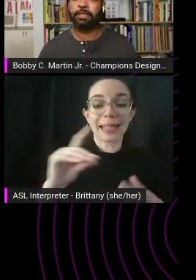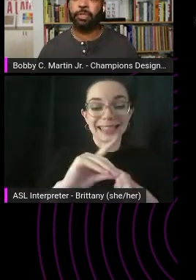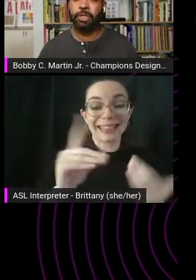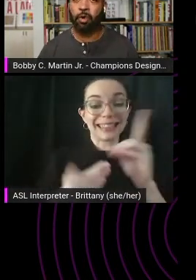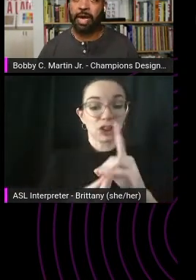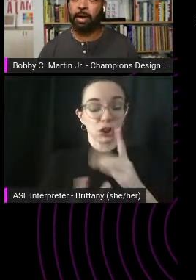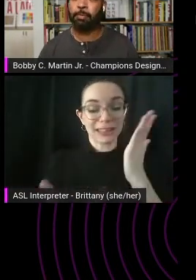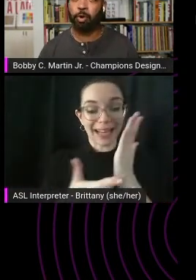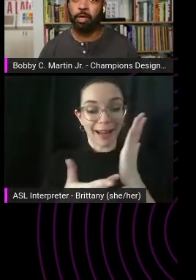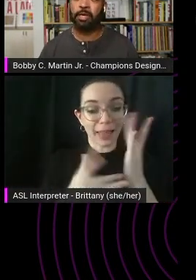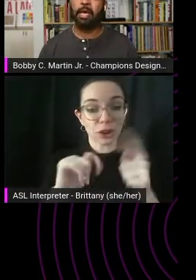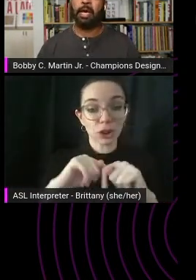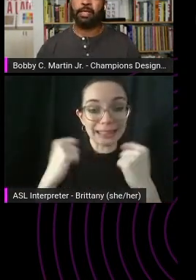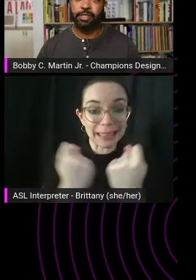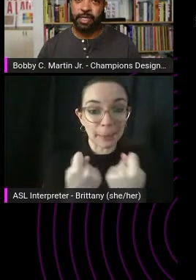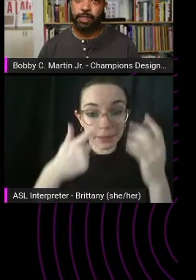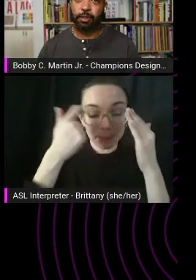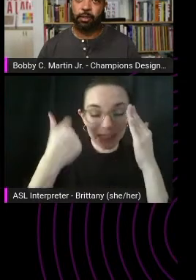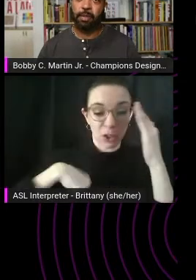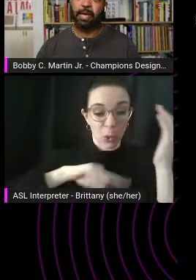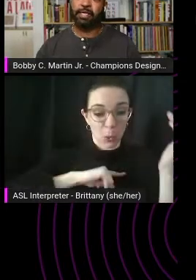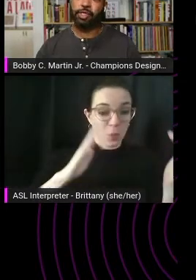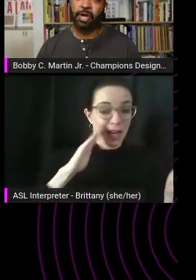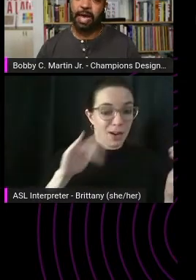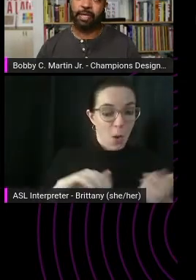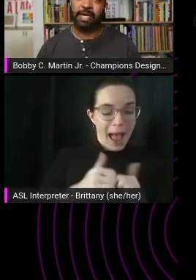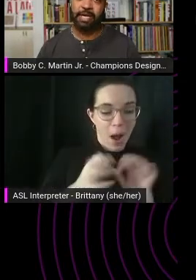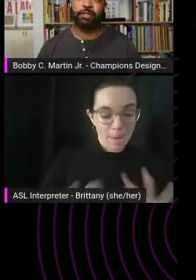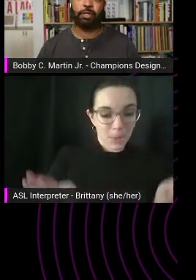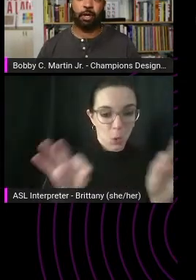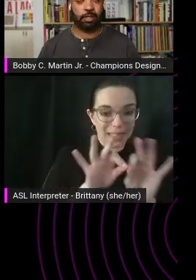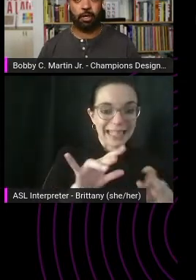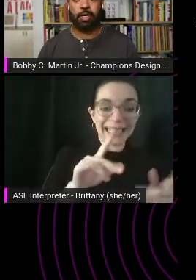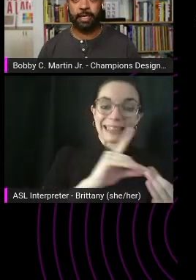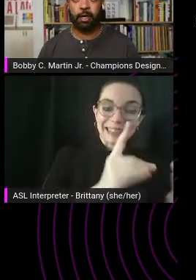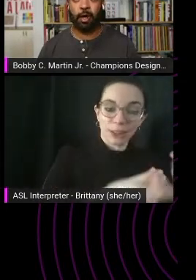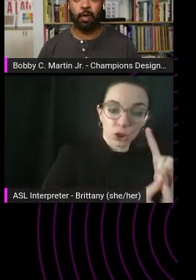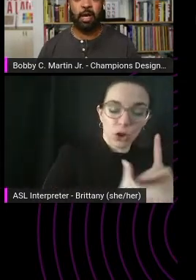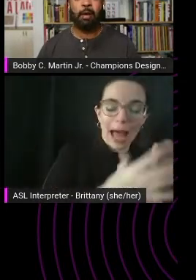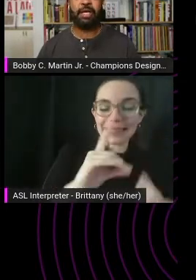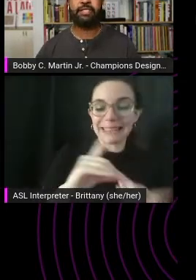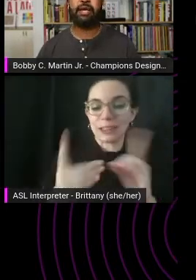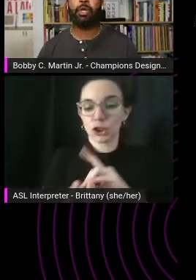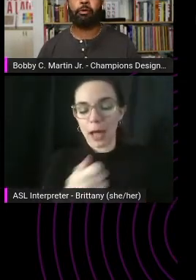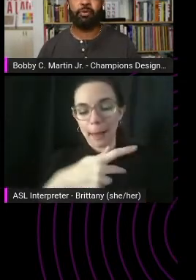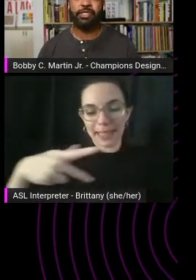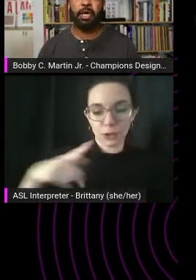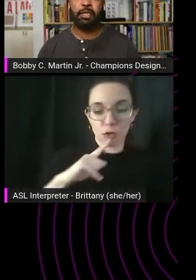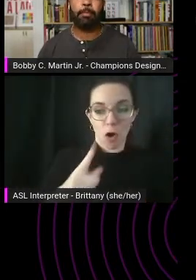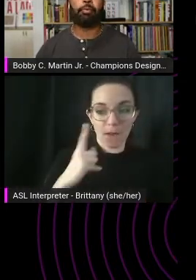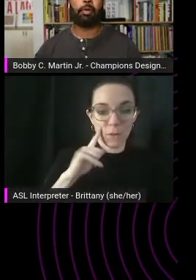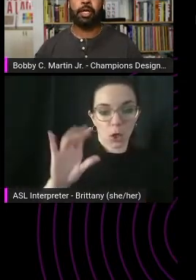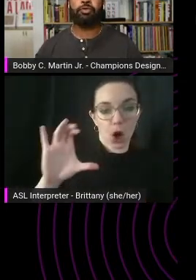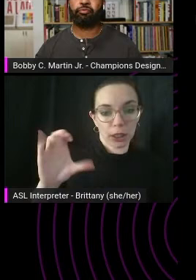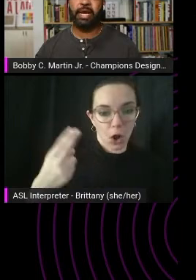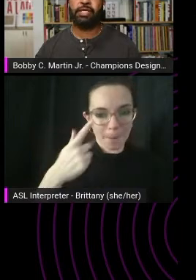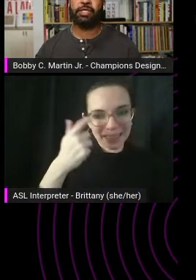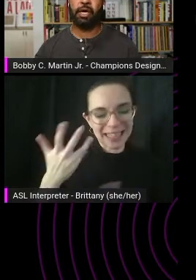because we know how important digital and digital applications are to Carnegie Hall because they want to reach the broadest range